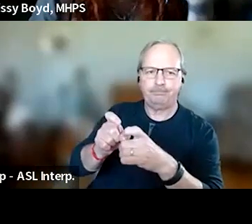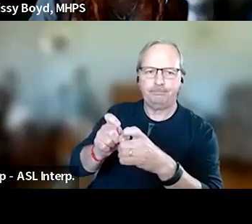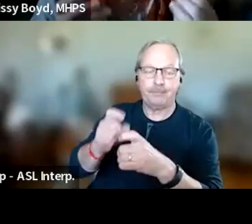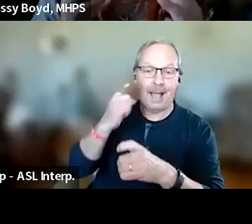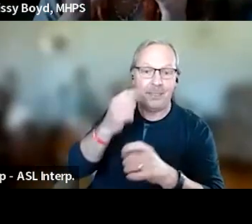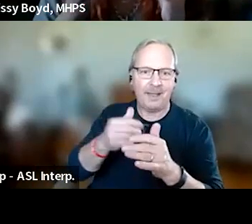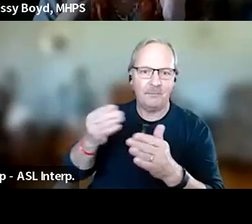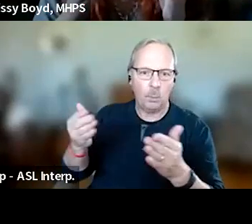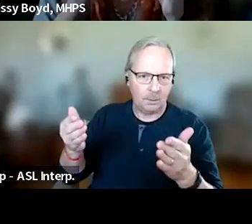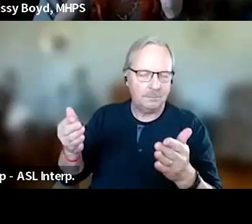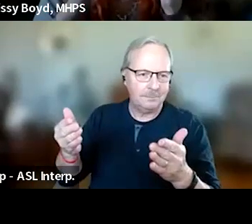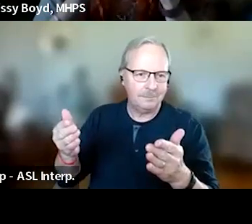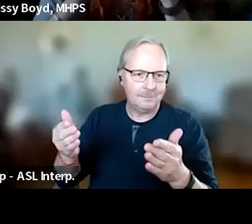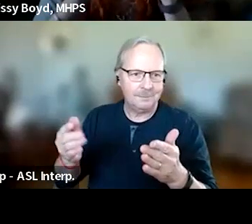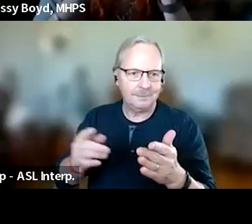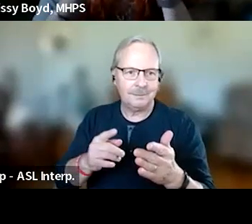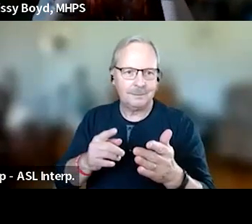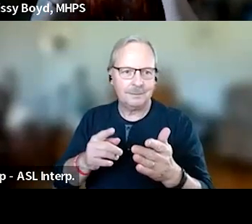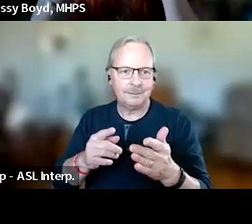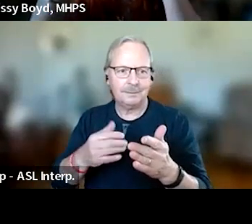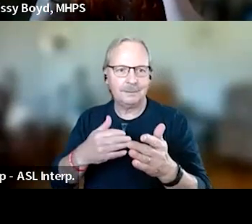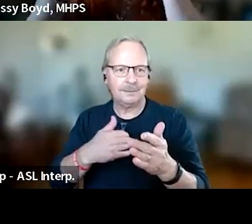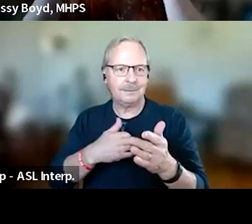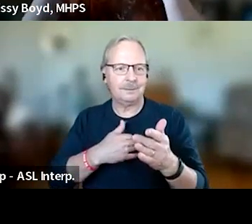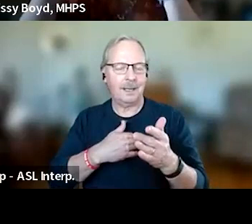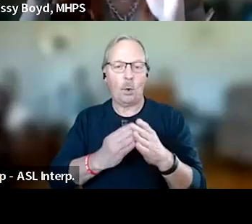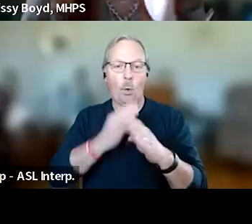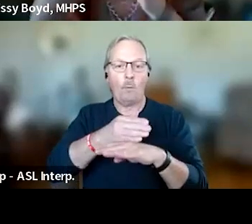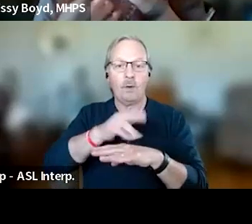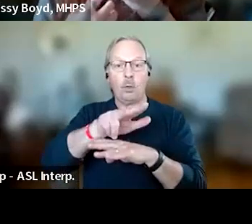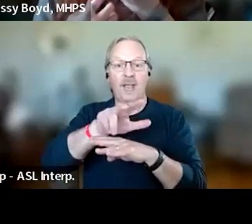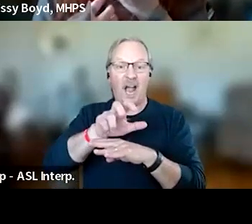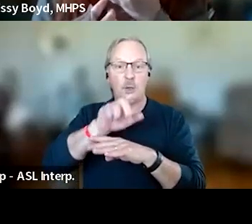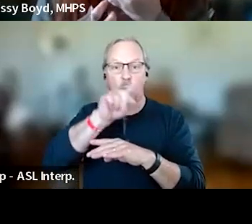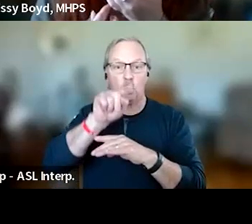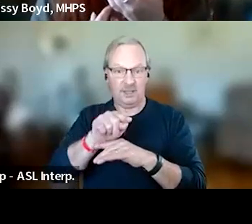which is a really great topic for you to say, we had, you know, over 300 questions just during the webinar,